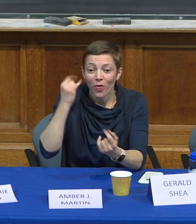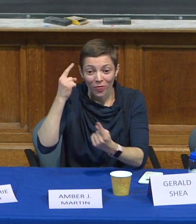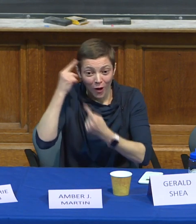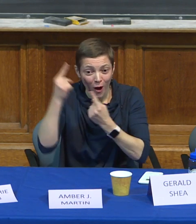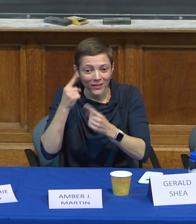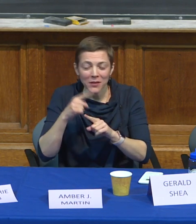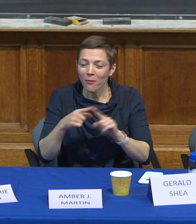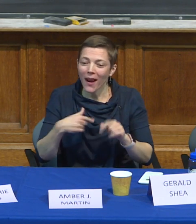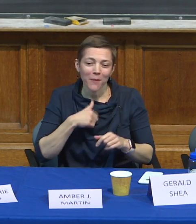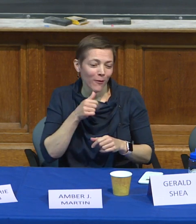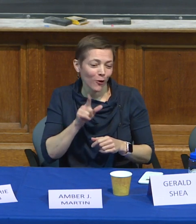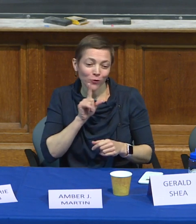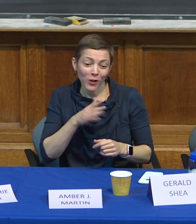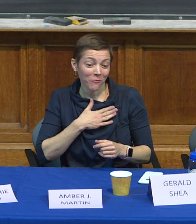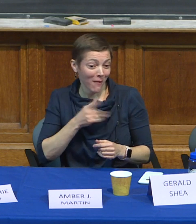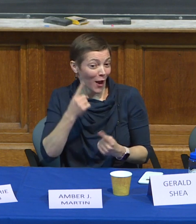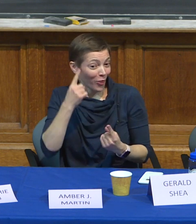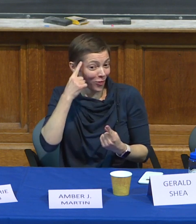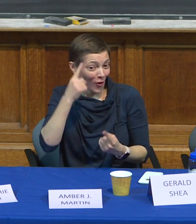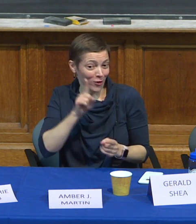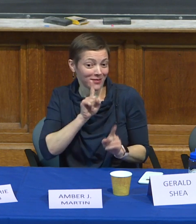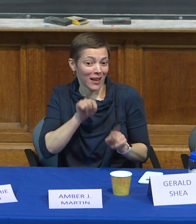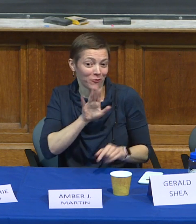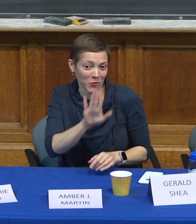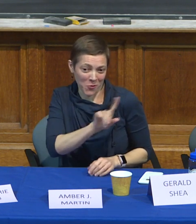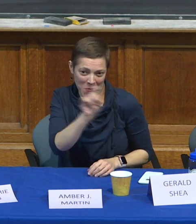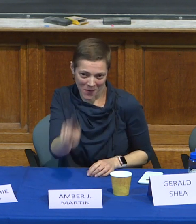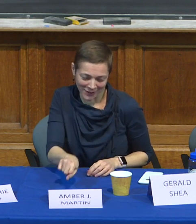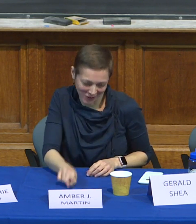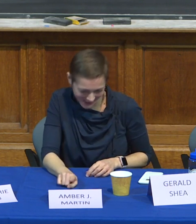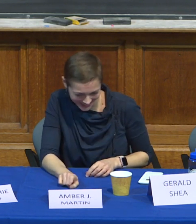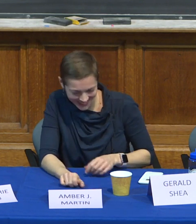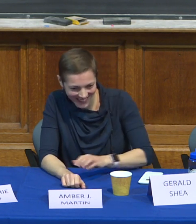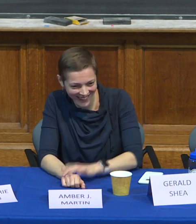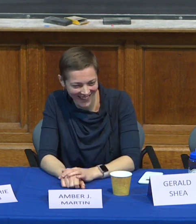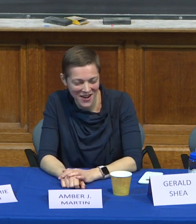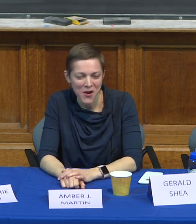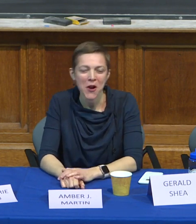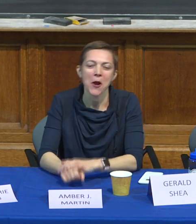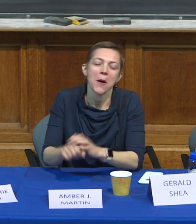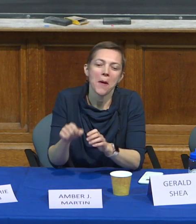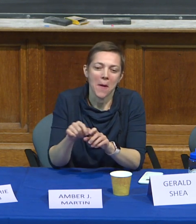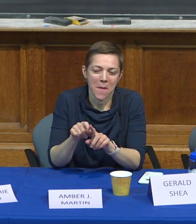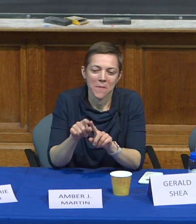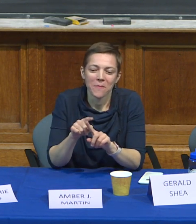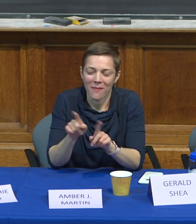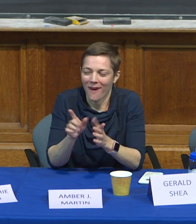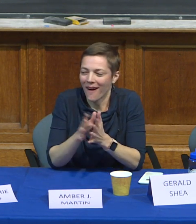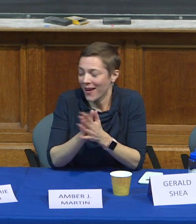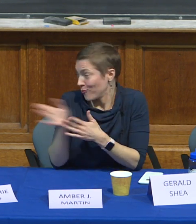[Interpreter] I have some thoughts. I'm not sure though if my thoughts though will actually answer your question.